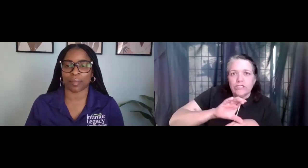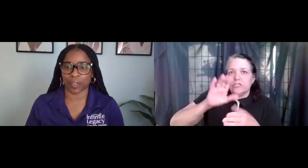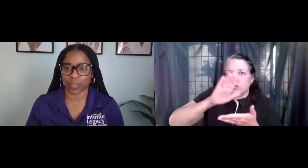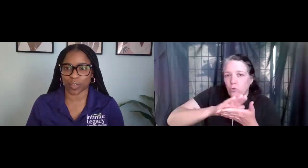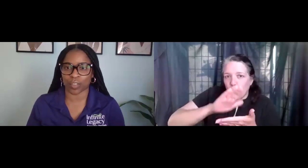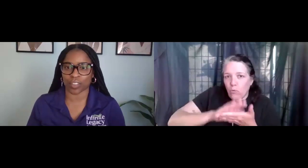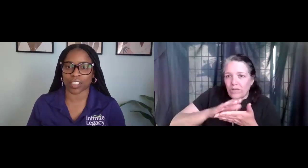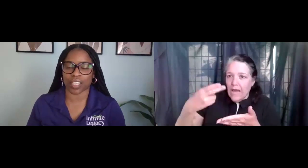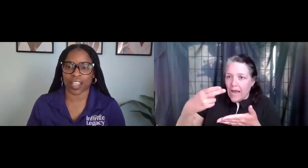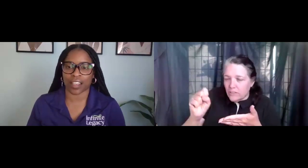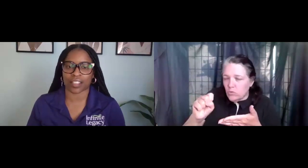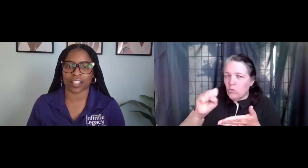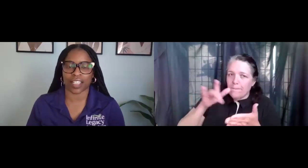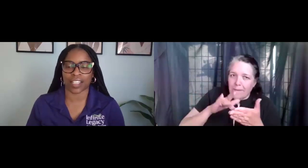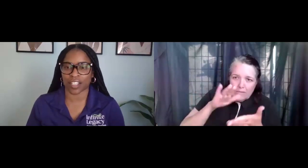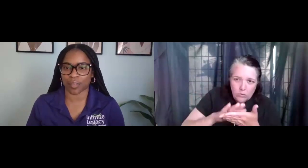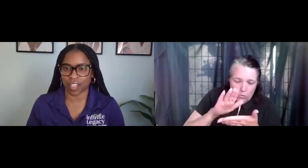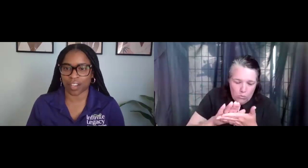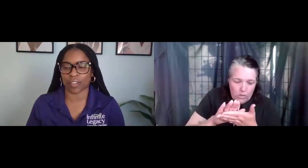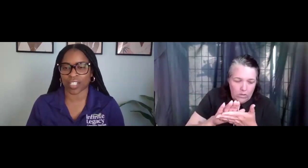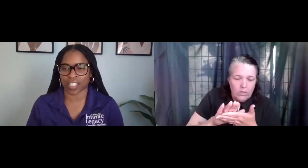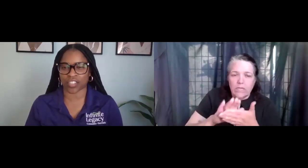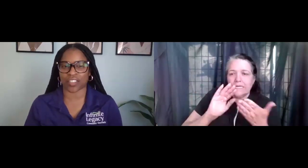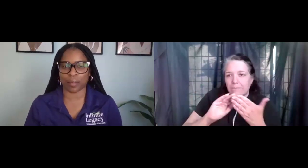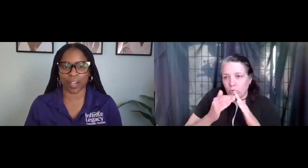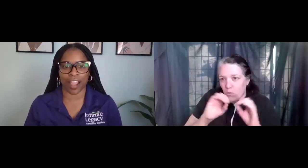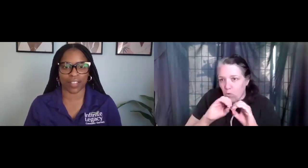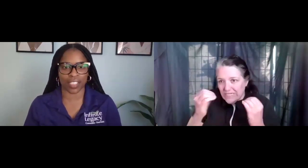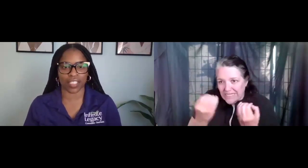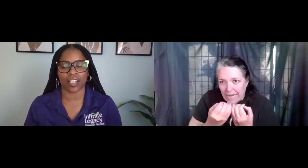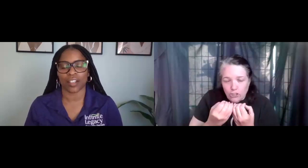middle schools, and any community organization that would have us.